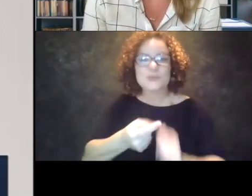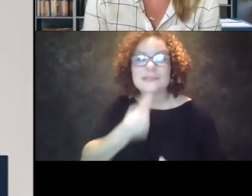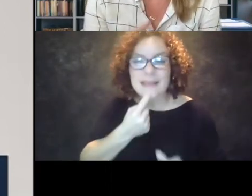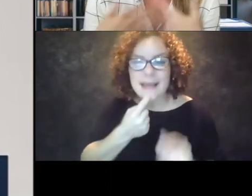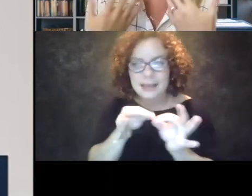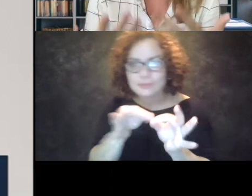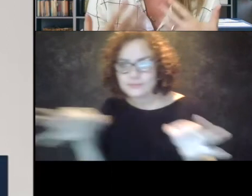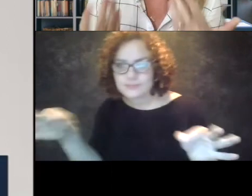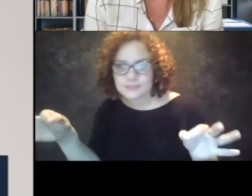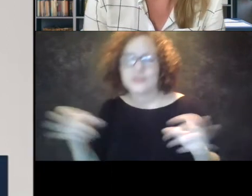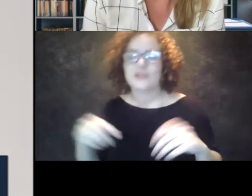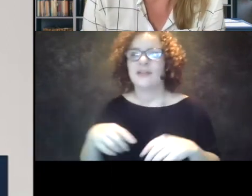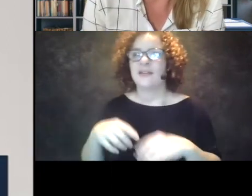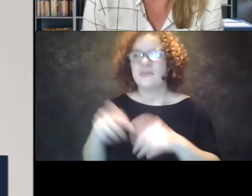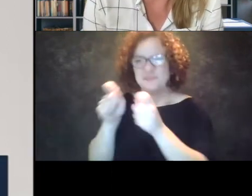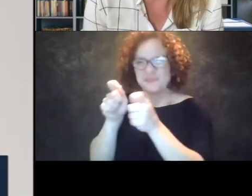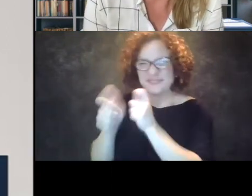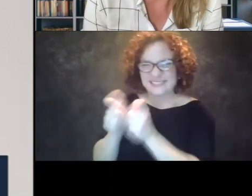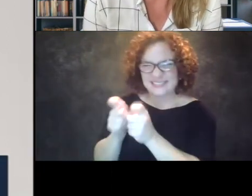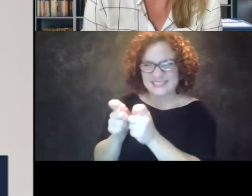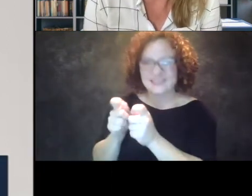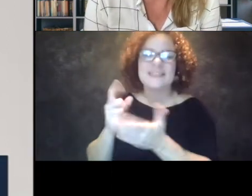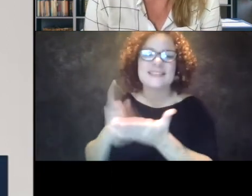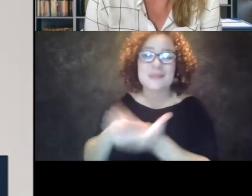you know, just blank, the language that they would use sometimes wasn't always the most